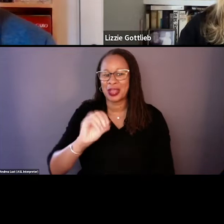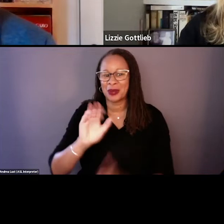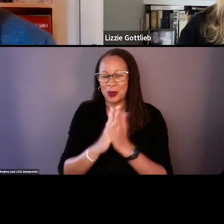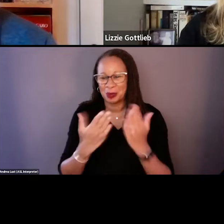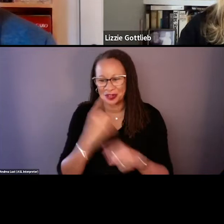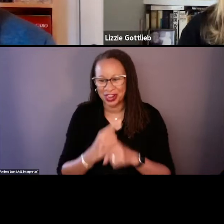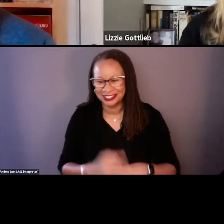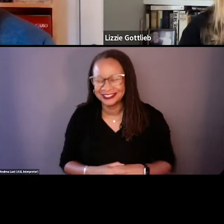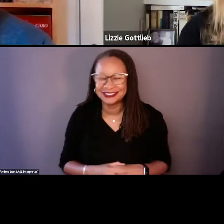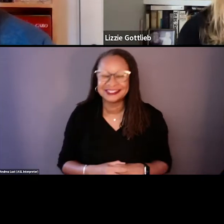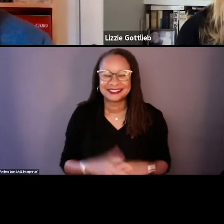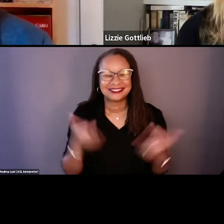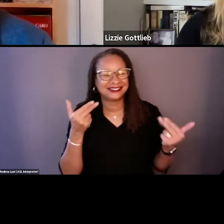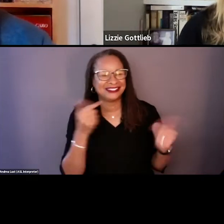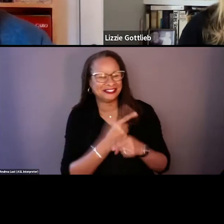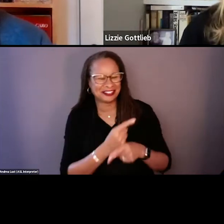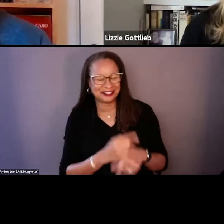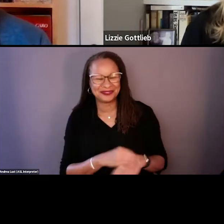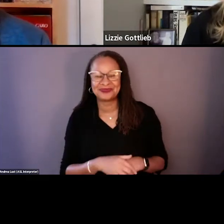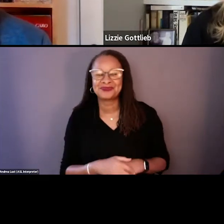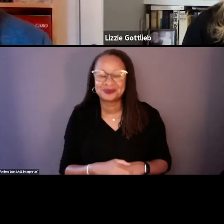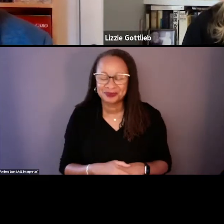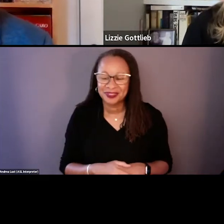on a Caro book. Well, exactly (chuckles).